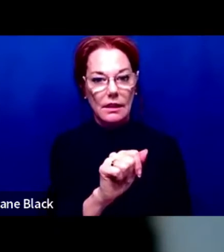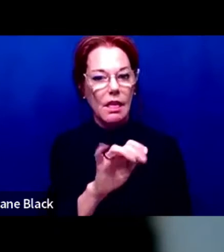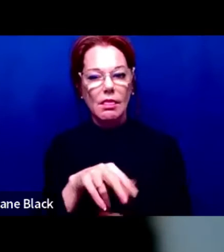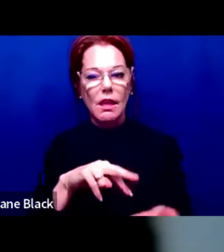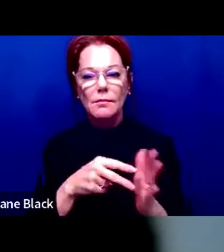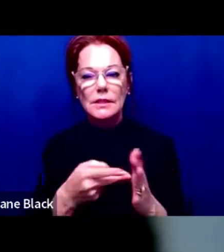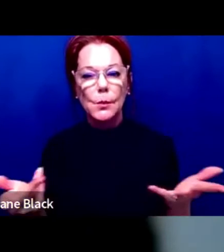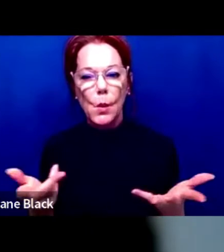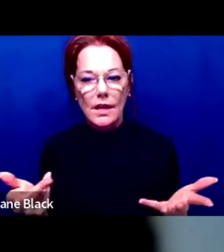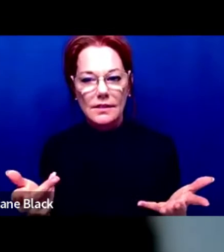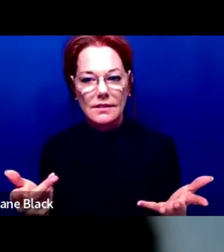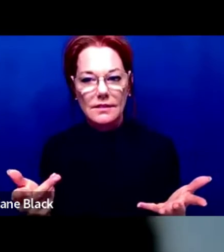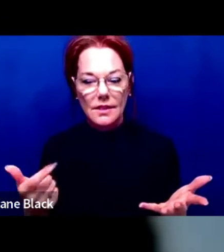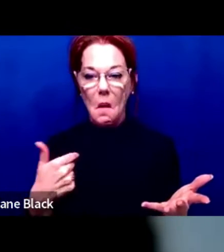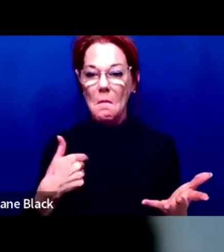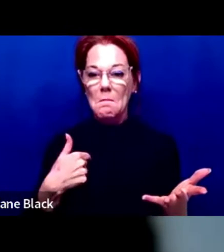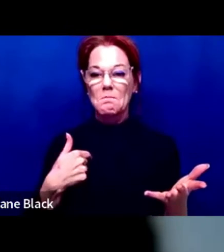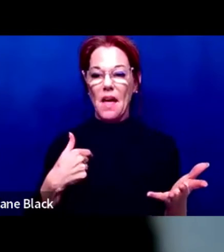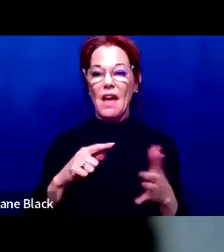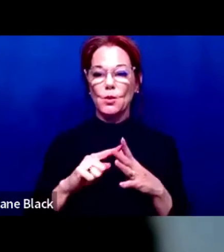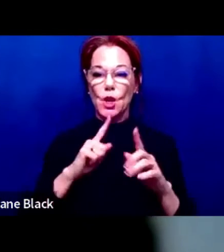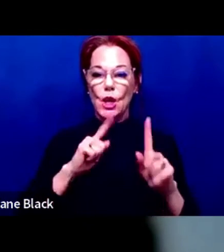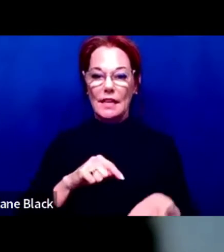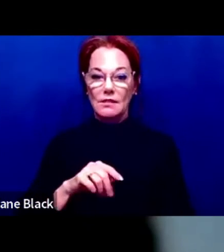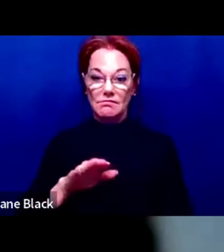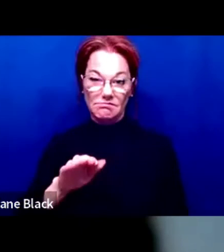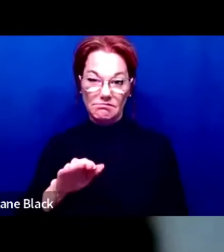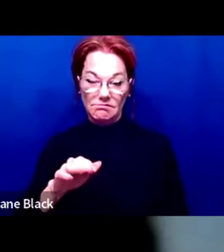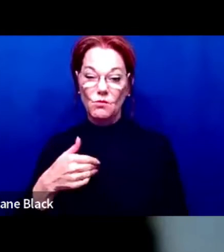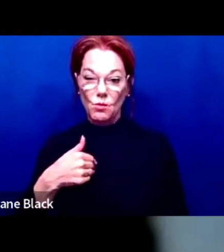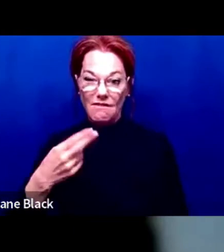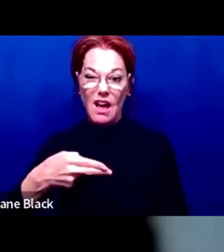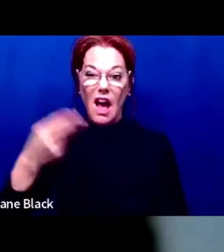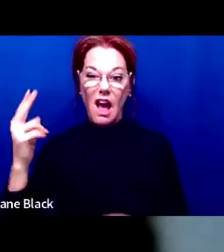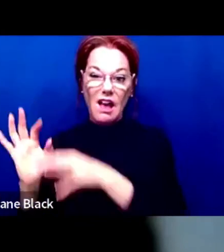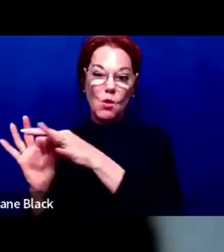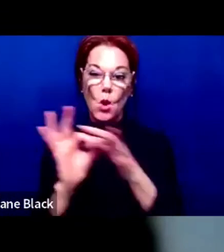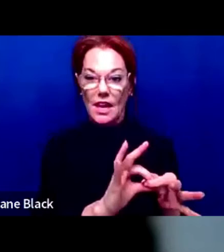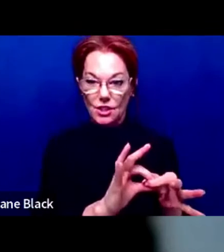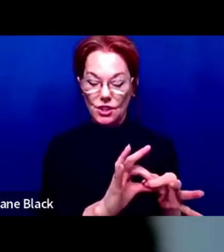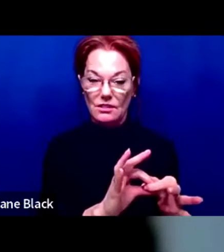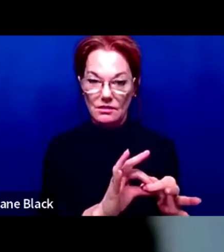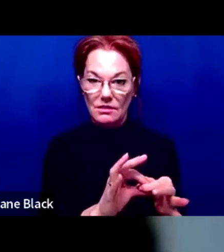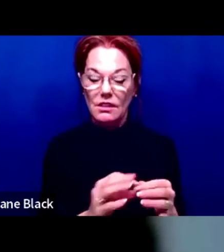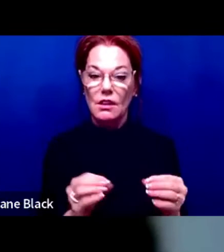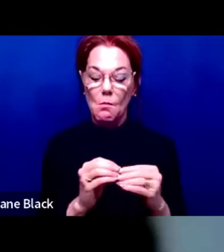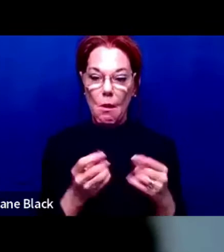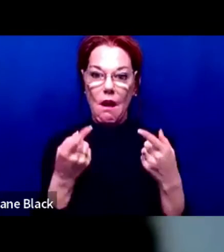will just kick off that answer by saying there is a high correlation between a higher incidences of domestic violence